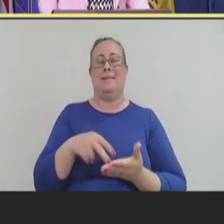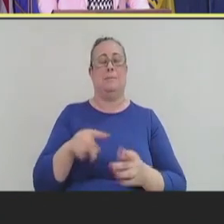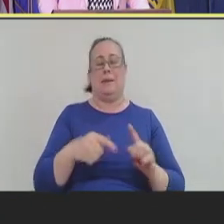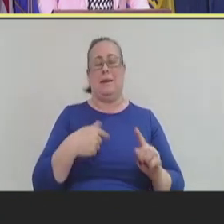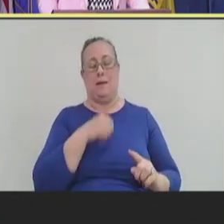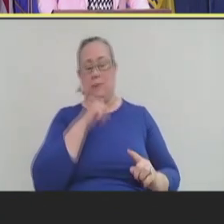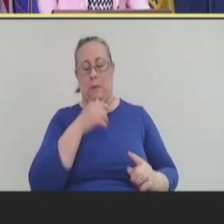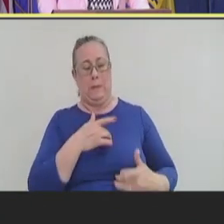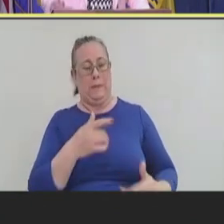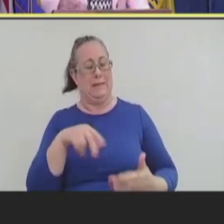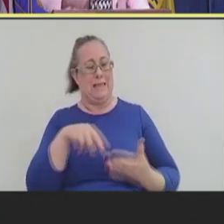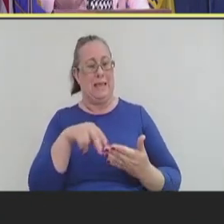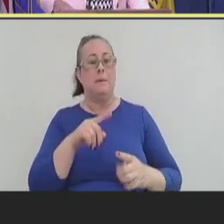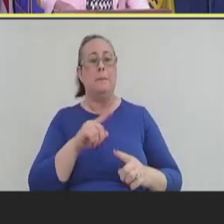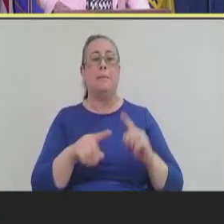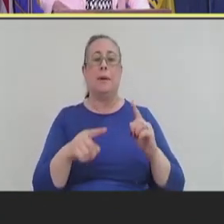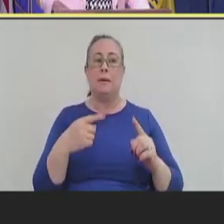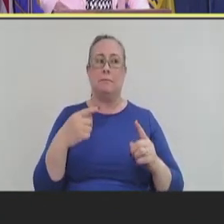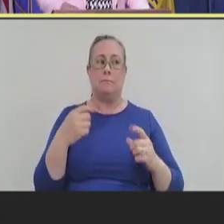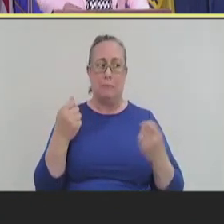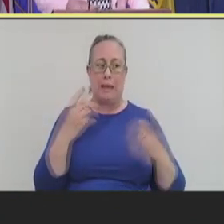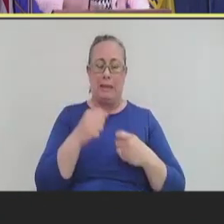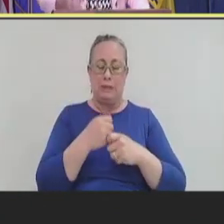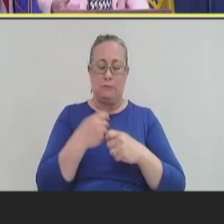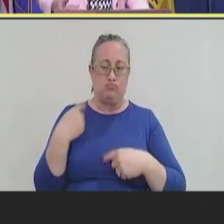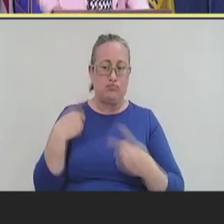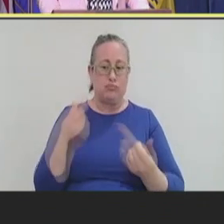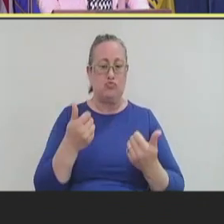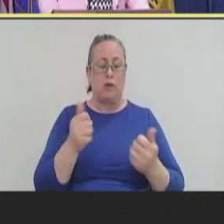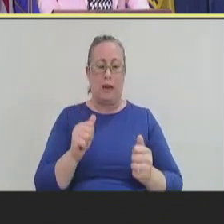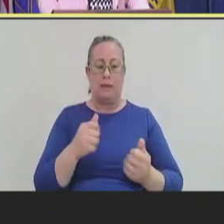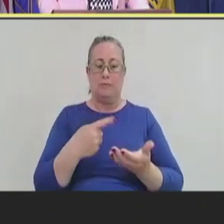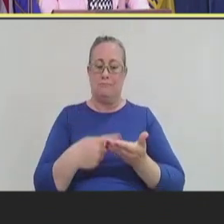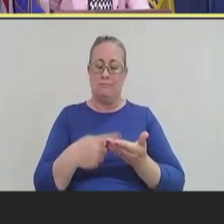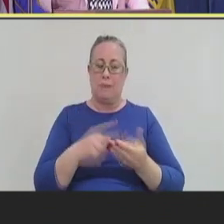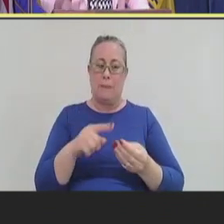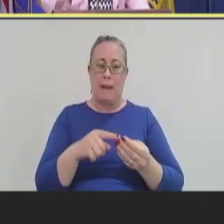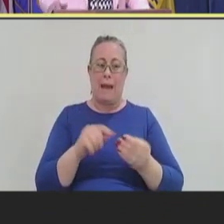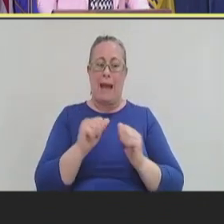we've really been talking about trying to exchange data across jurisdictions and with federal